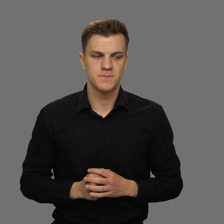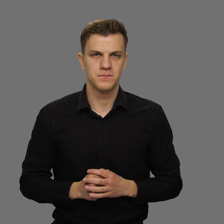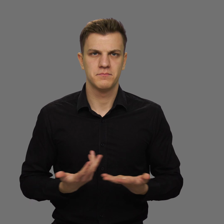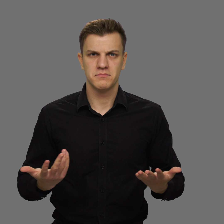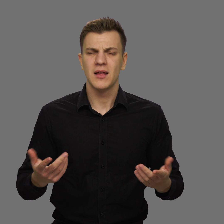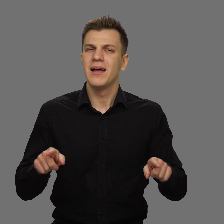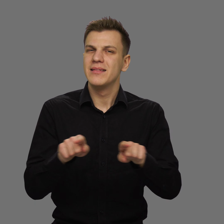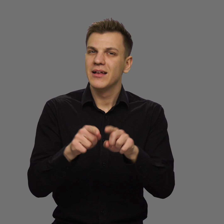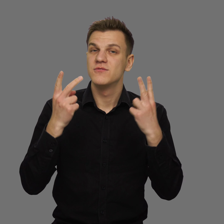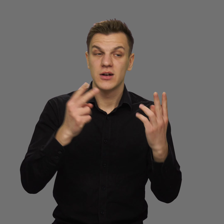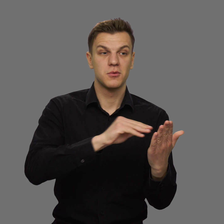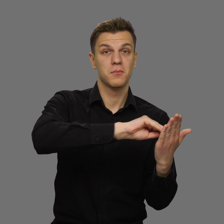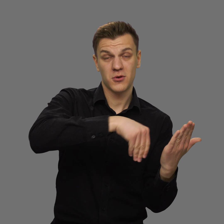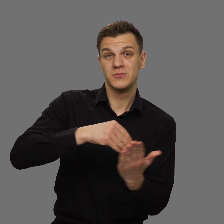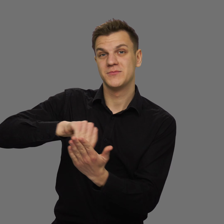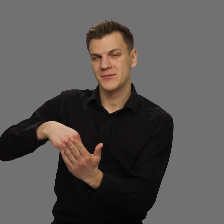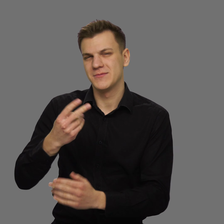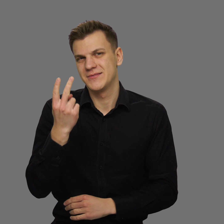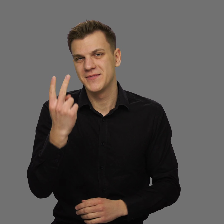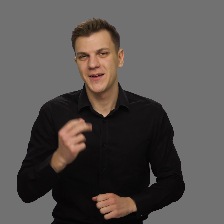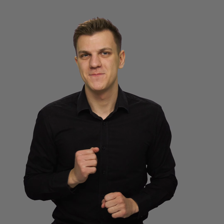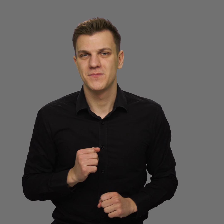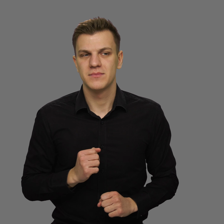On each of the copies must bear the signatures of both parties to the agreement.